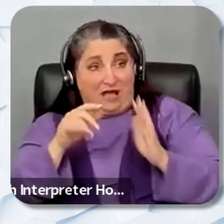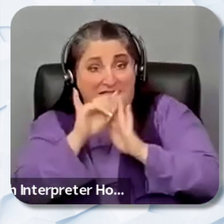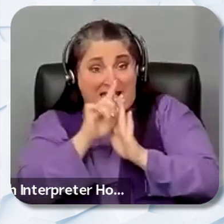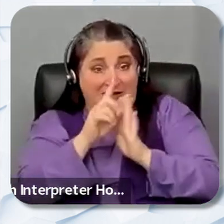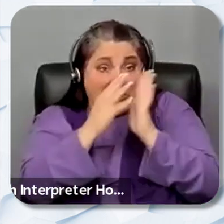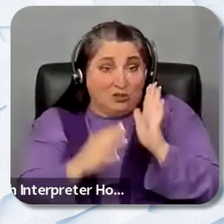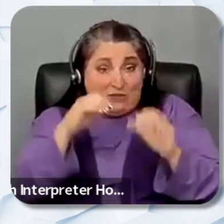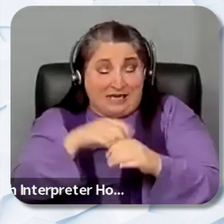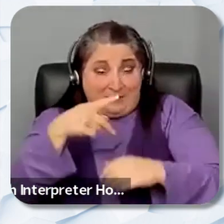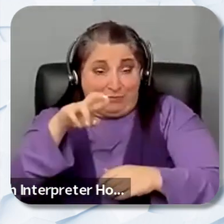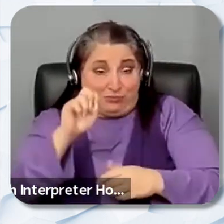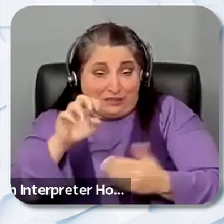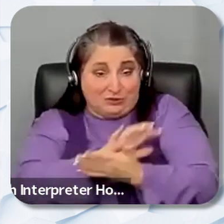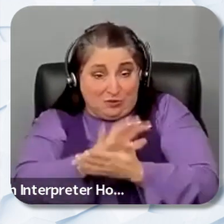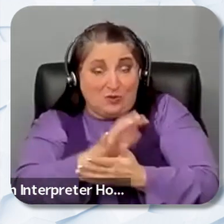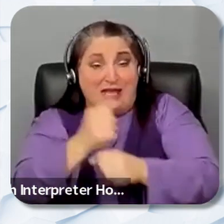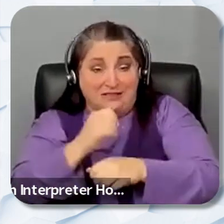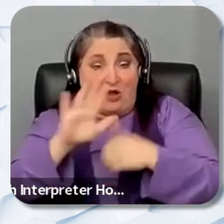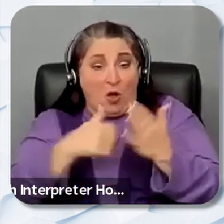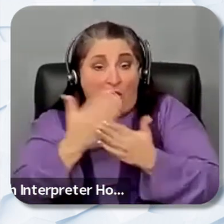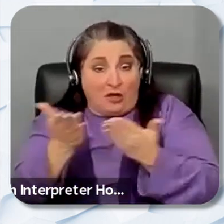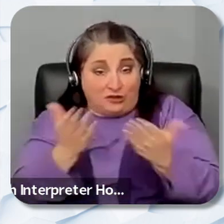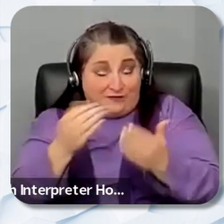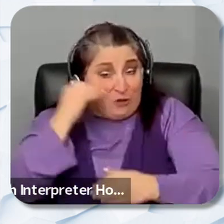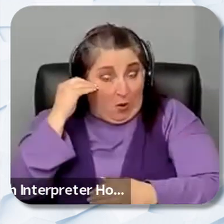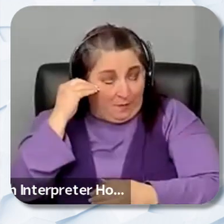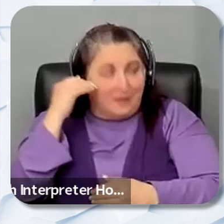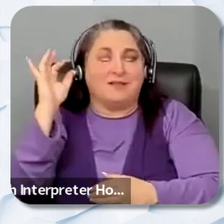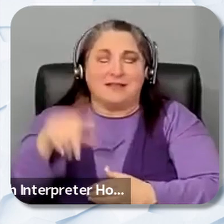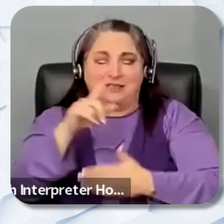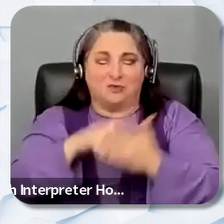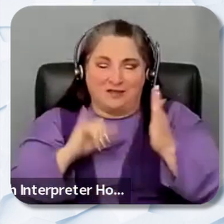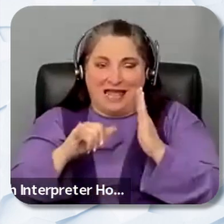who has received their services at home, then that's what that indicator is for. And someone